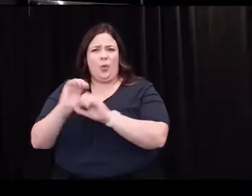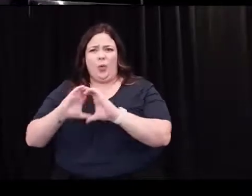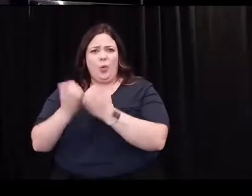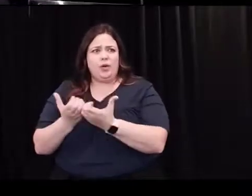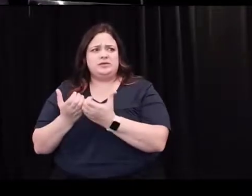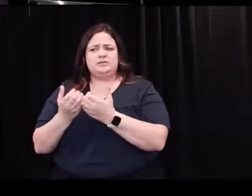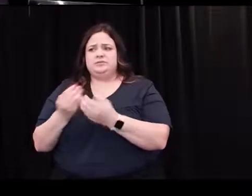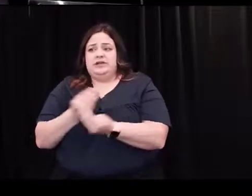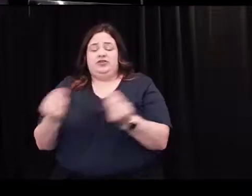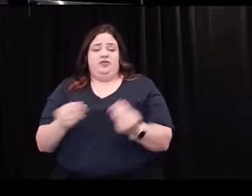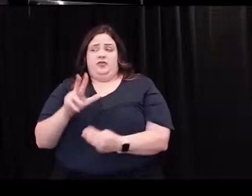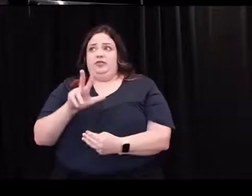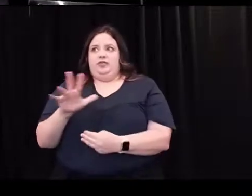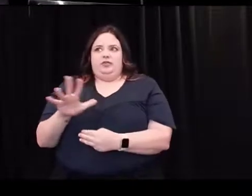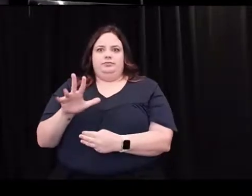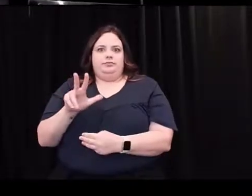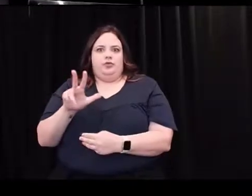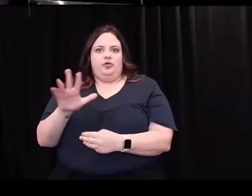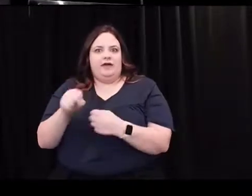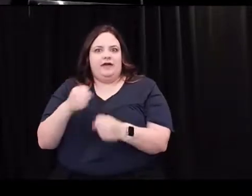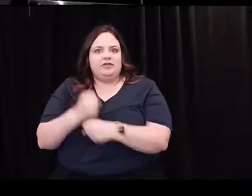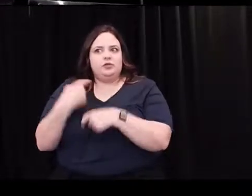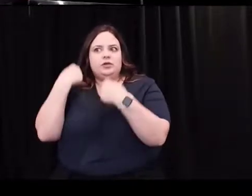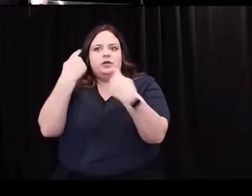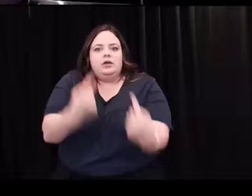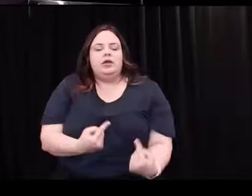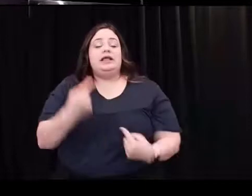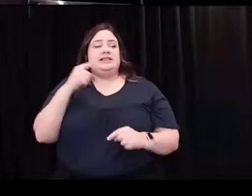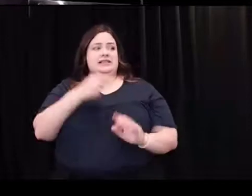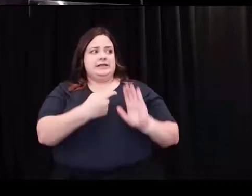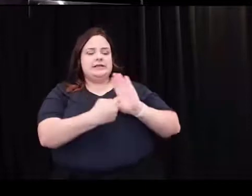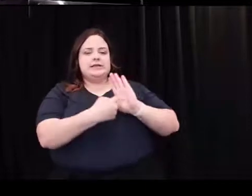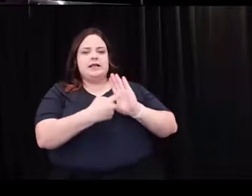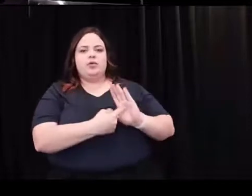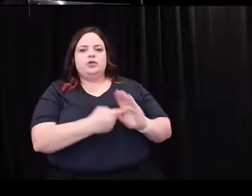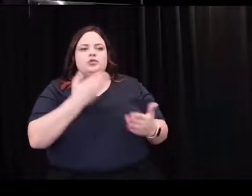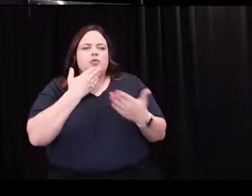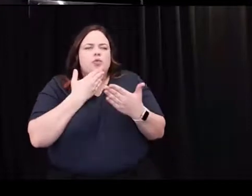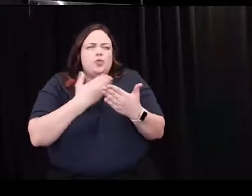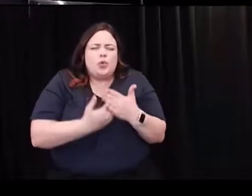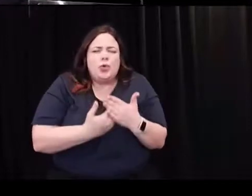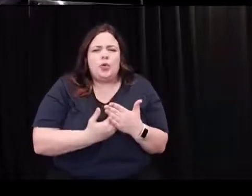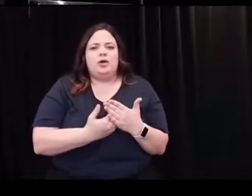[Angel] And I think that this example that you showed is so good because it's not building it